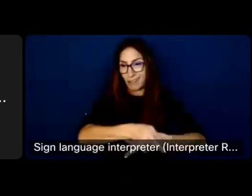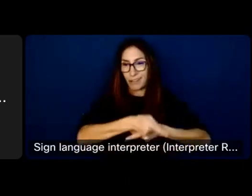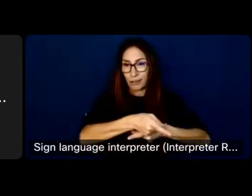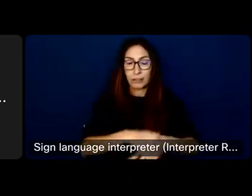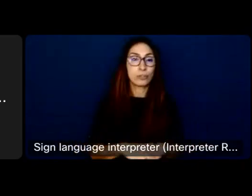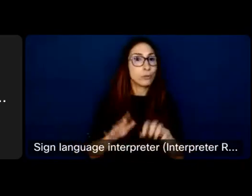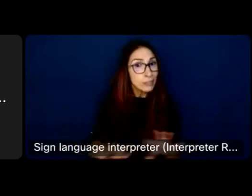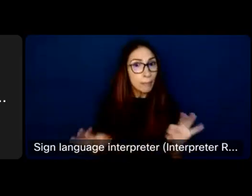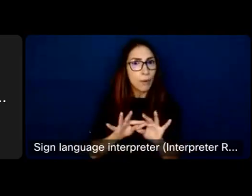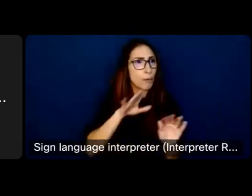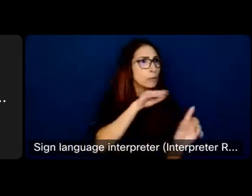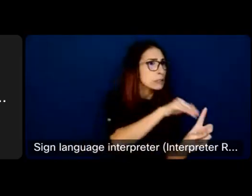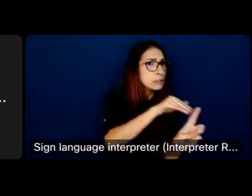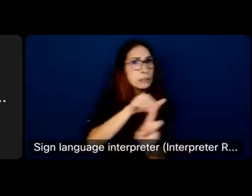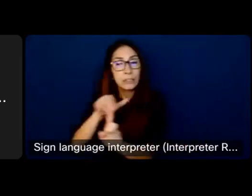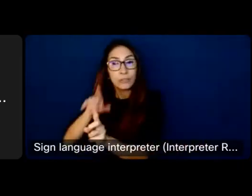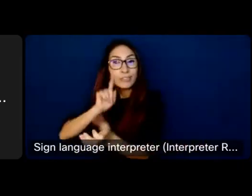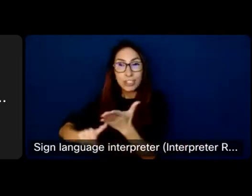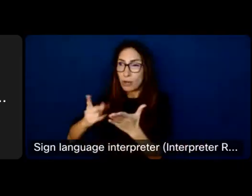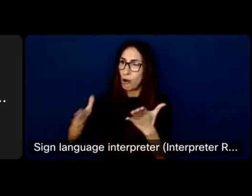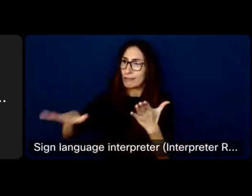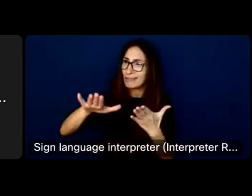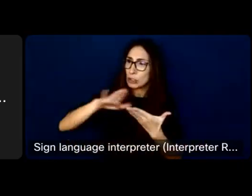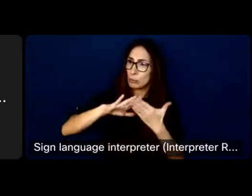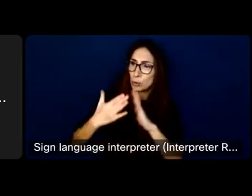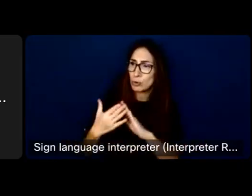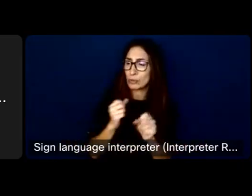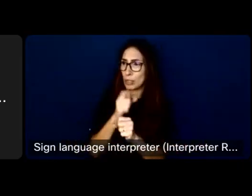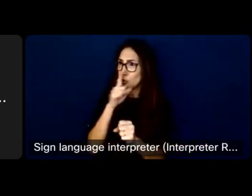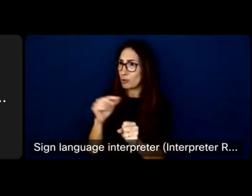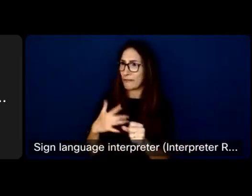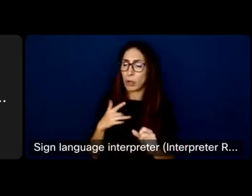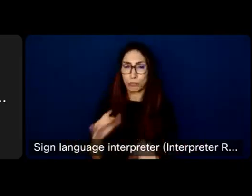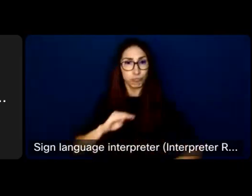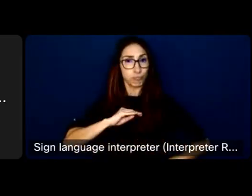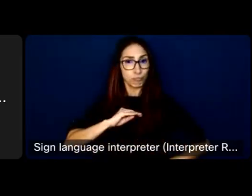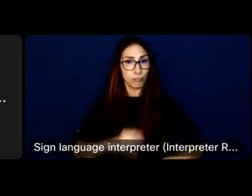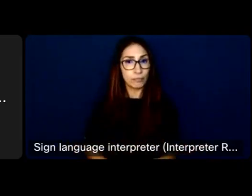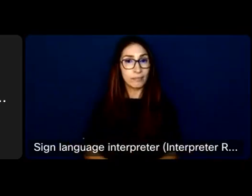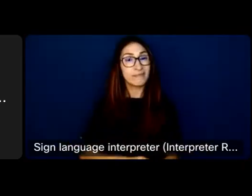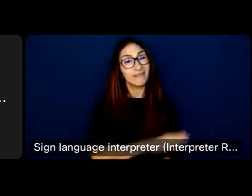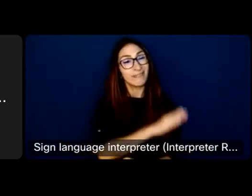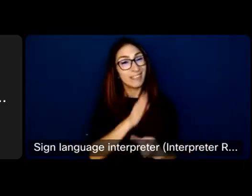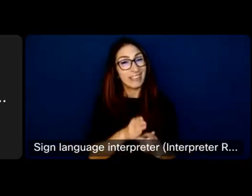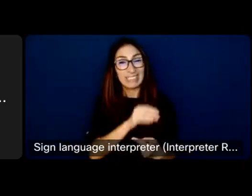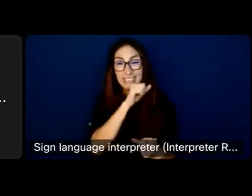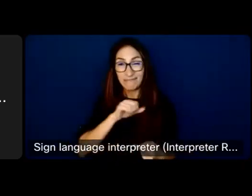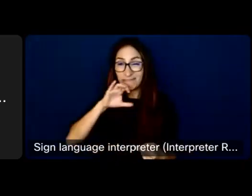other concern, Terri kind of mentioned it, is geriatric care. There are not enough geriatric care providers, let alone those